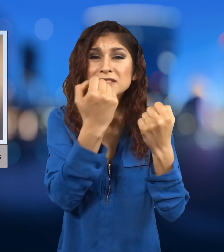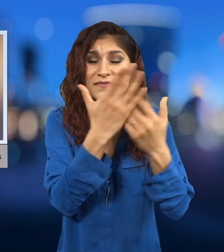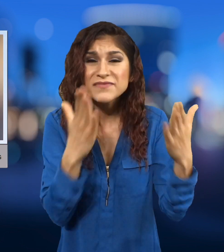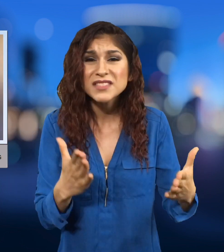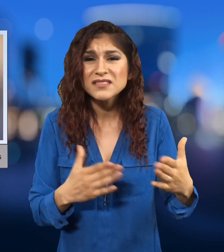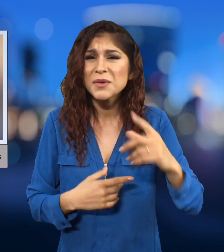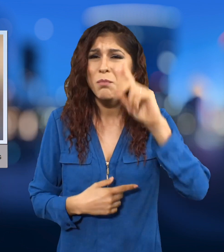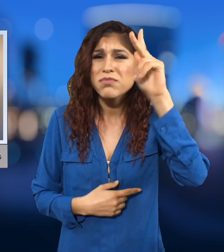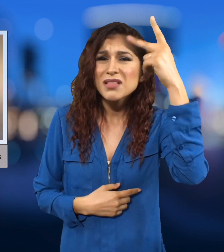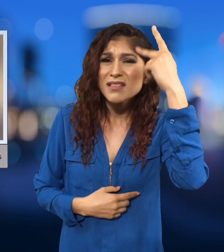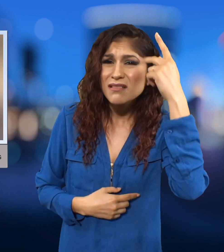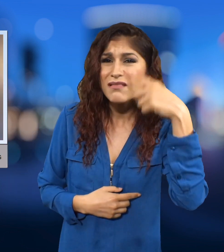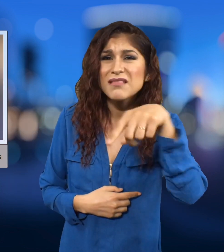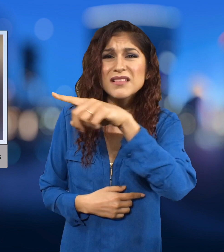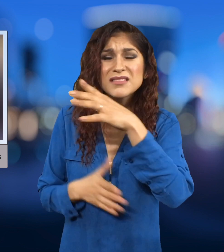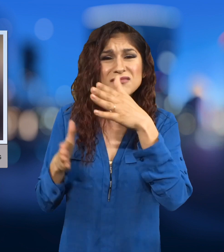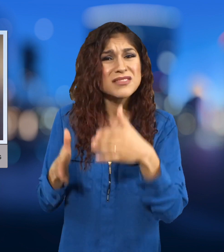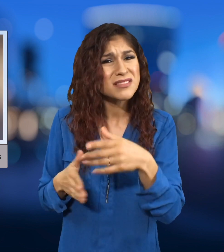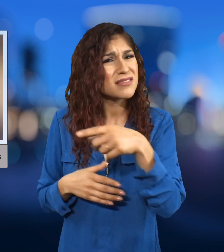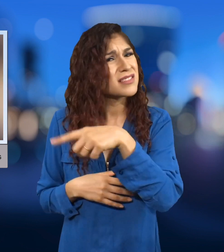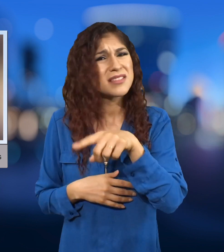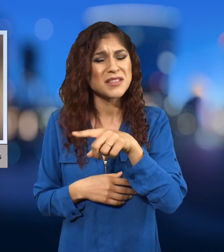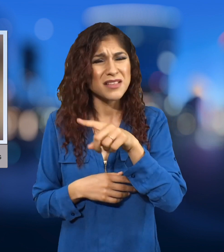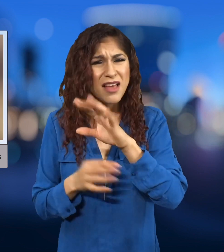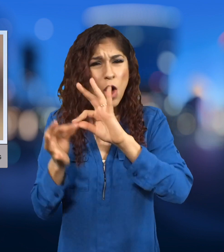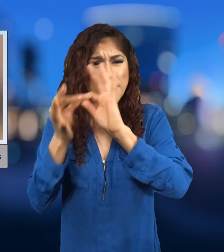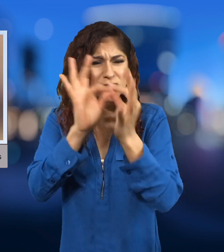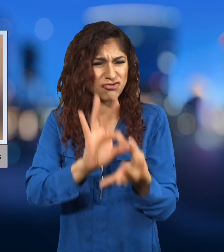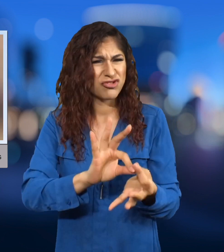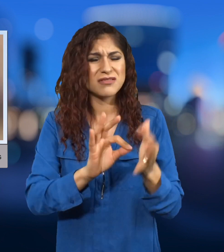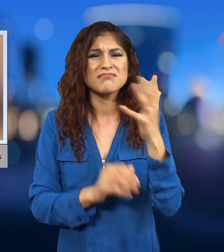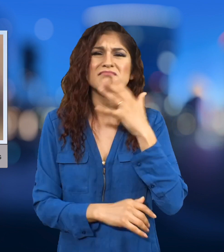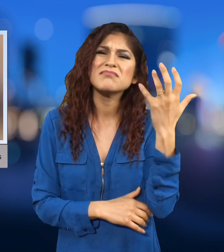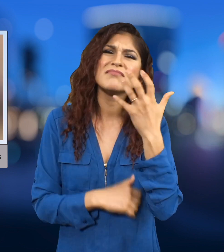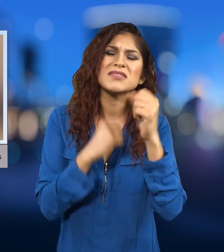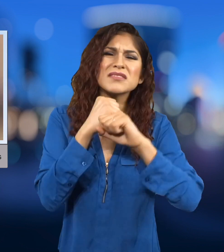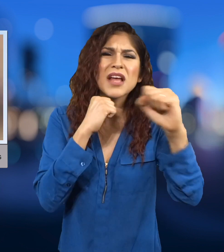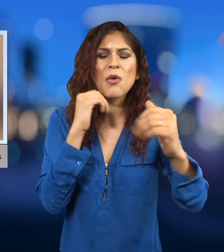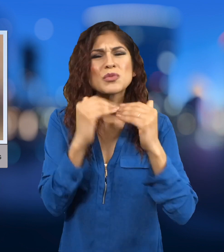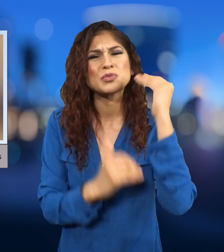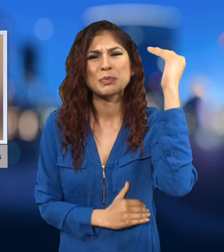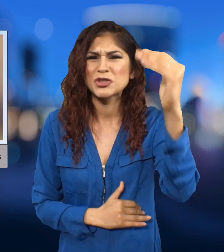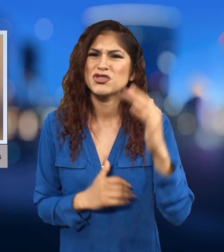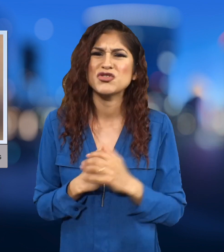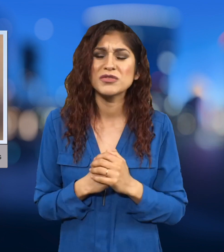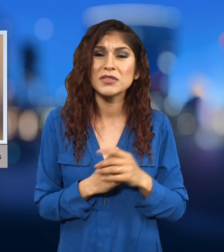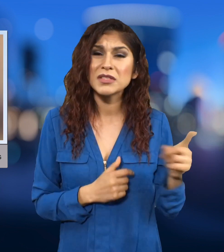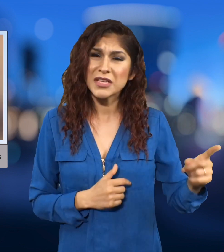politicians have taken it too far under the current interpretation.